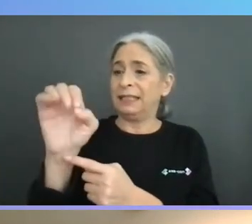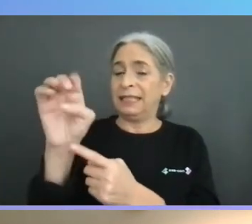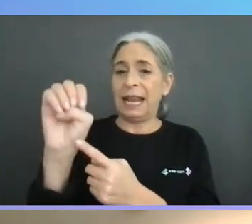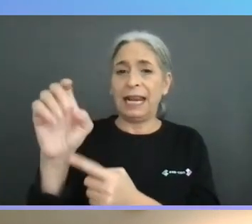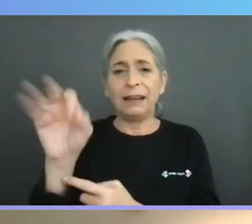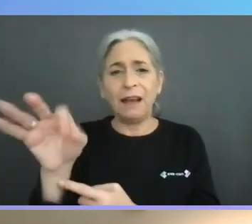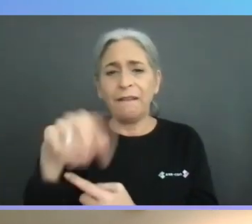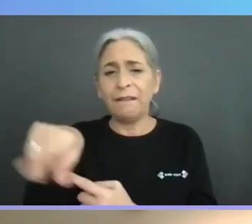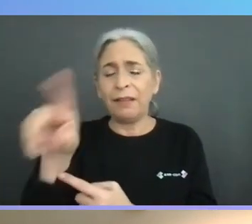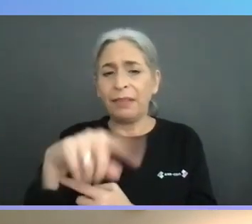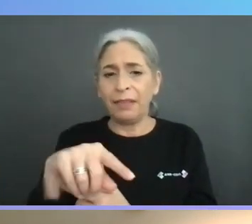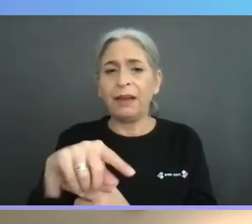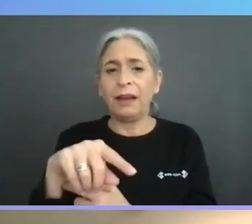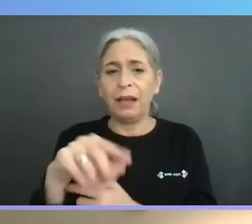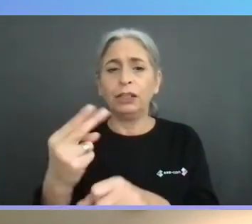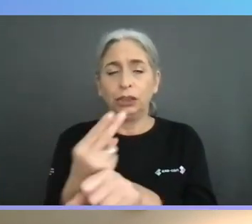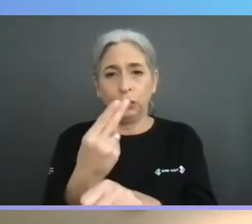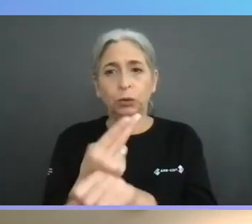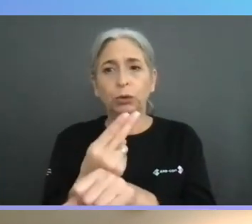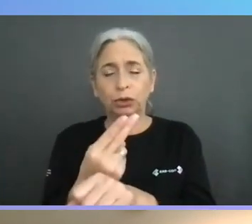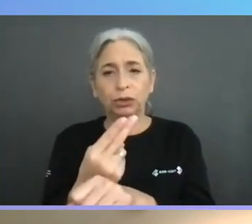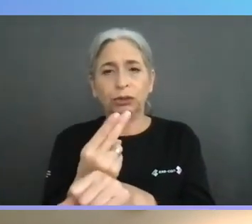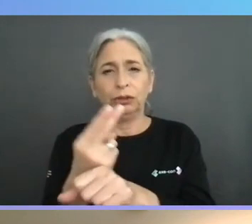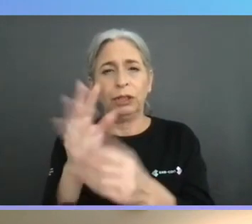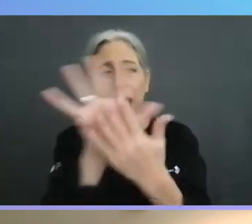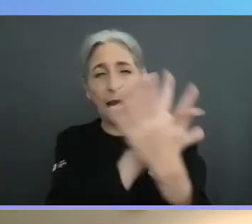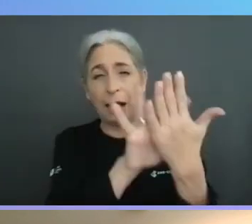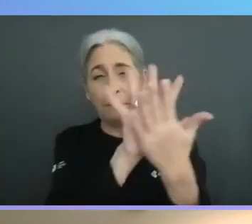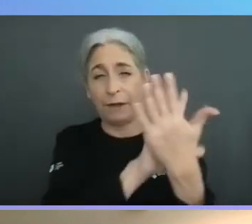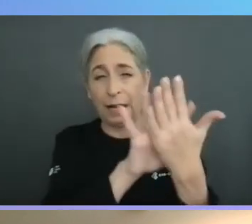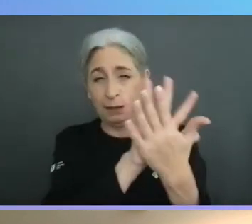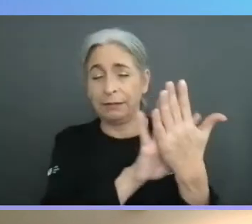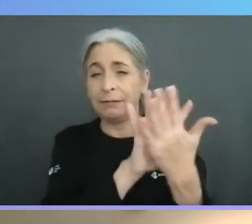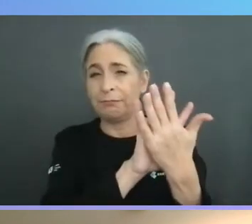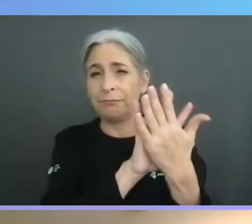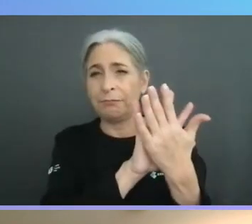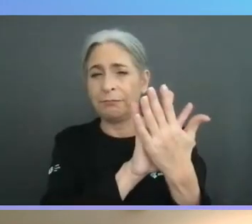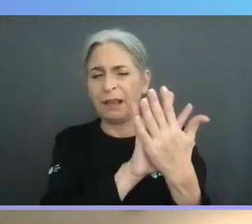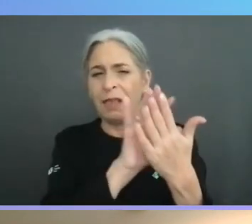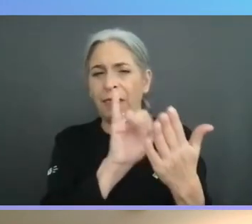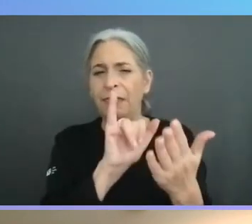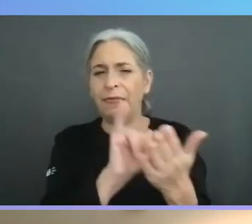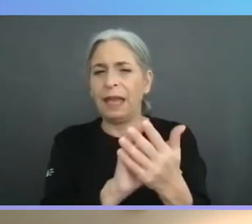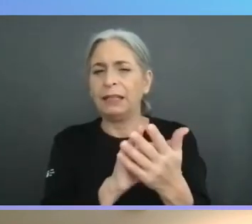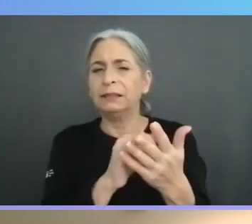interface element, uh, something, uh, related to if an